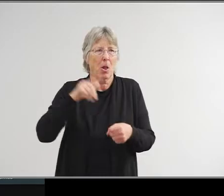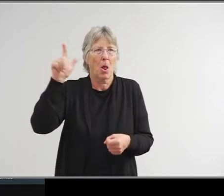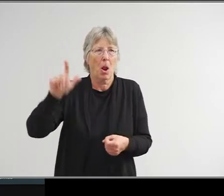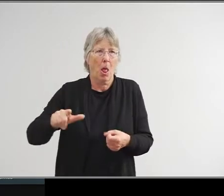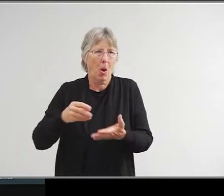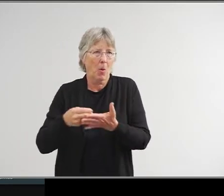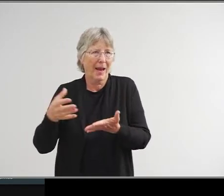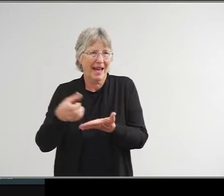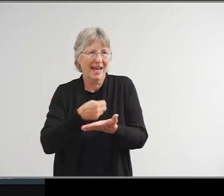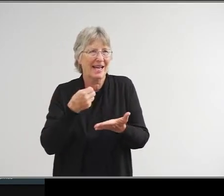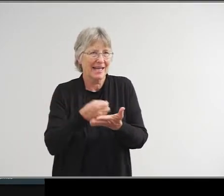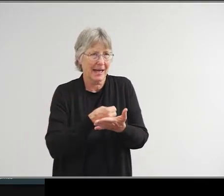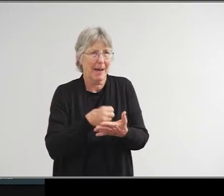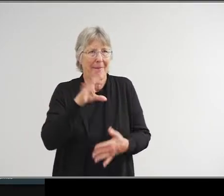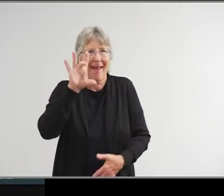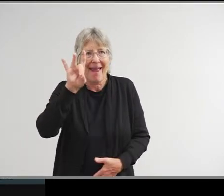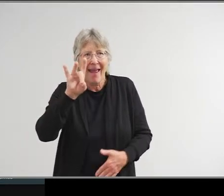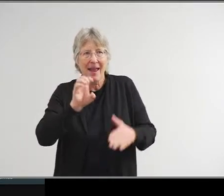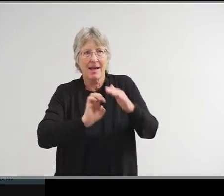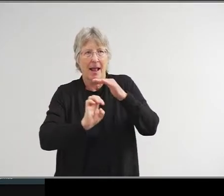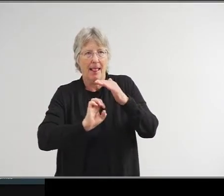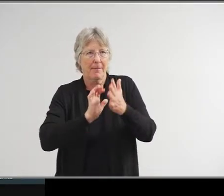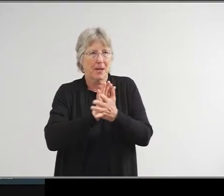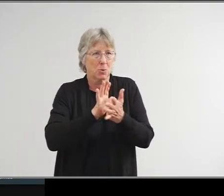The eight elementary schools that I have are